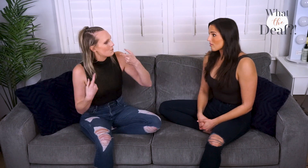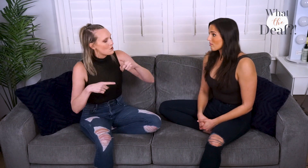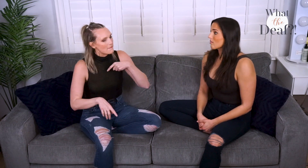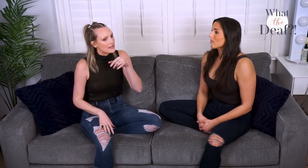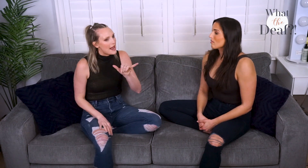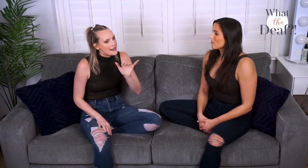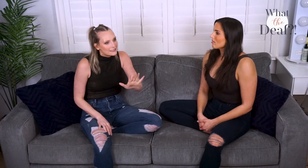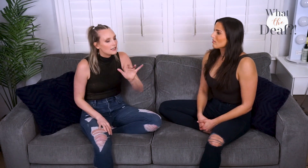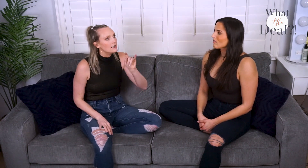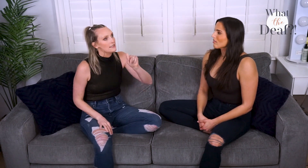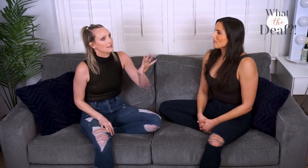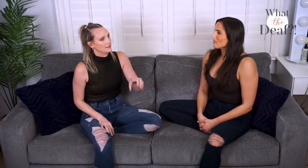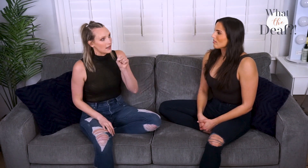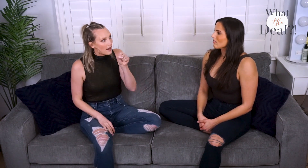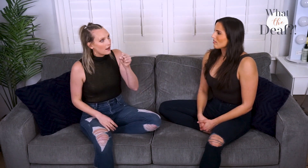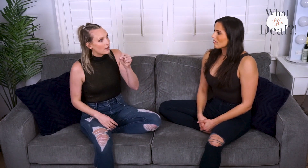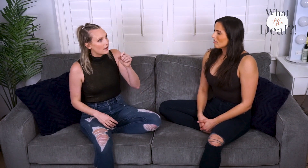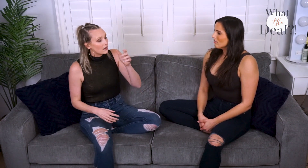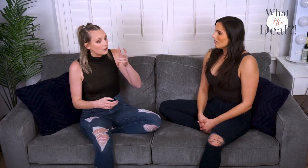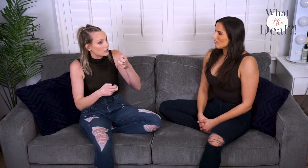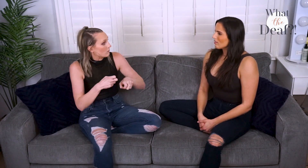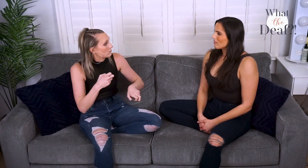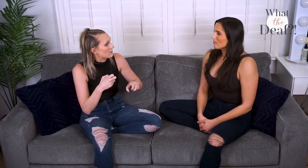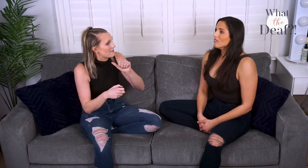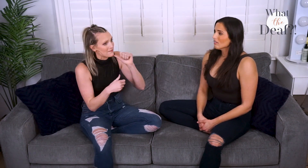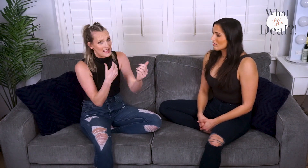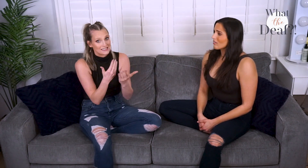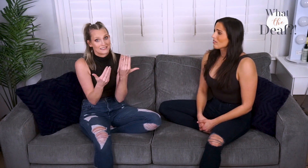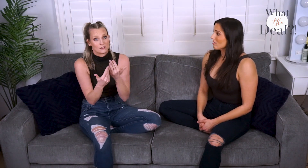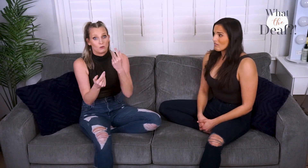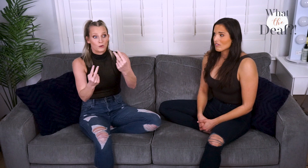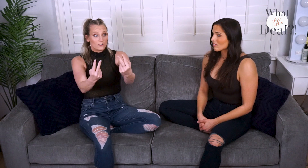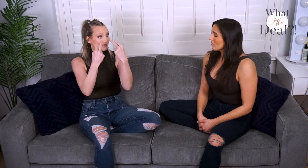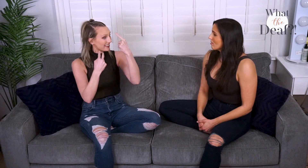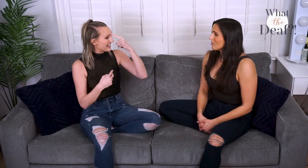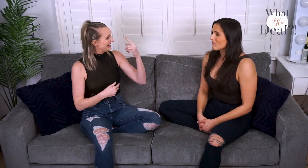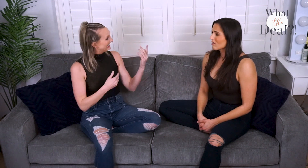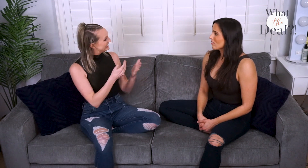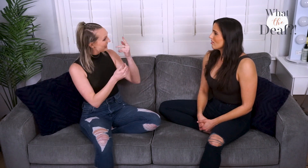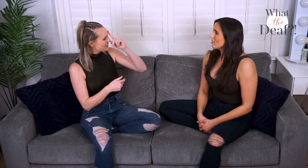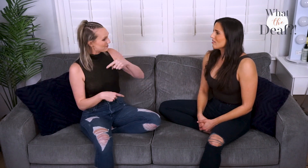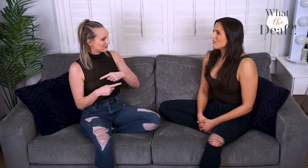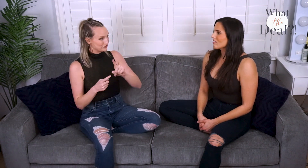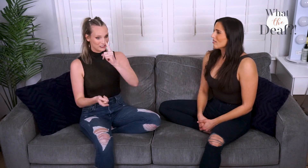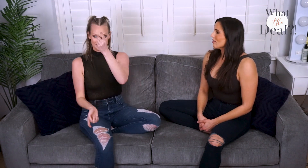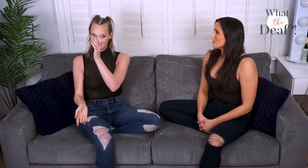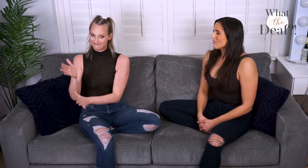Well, I'm like, okay, don't get me wrong, it's tough. You might look at me and think it was really easy for me